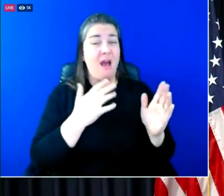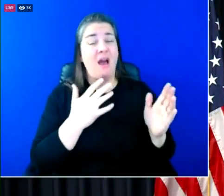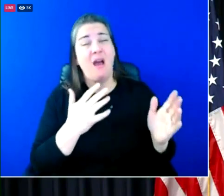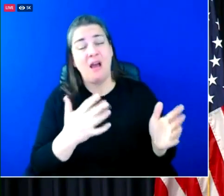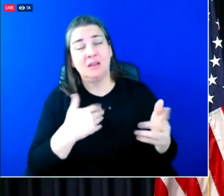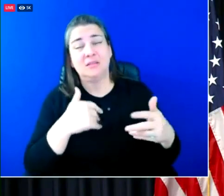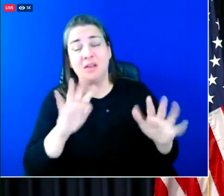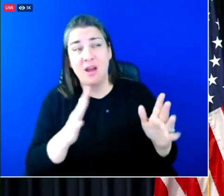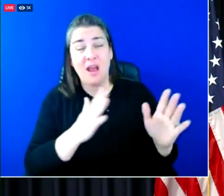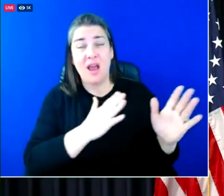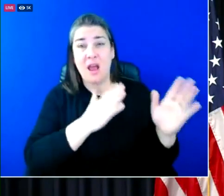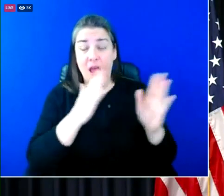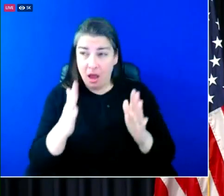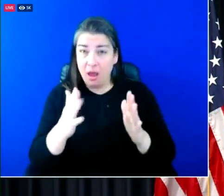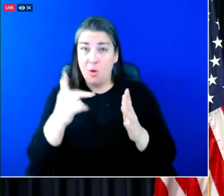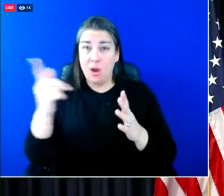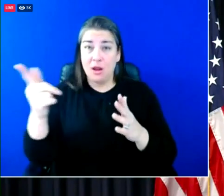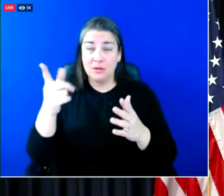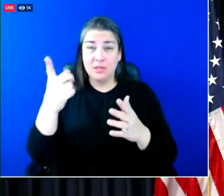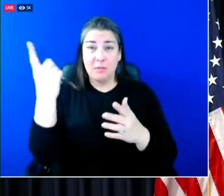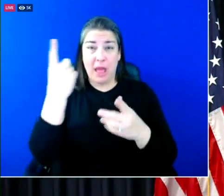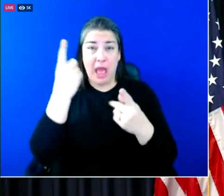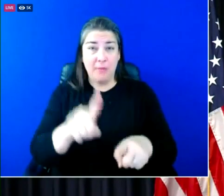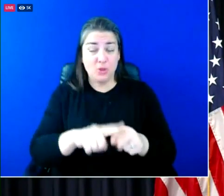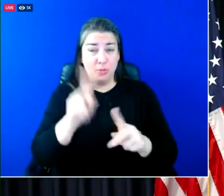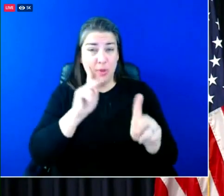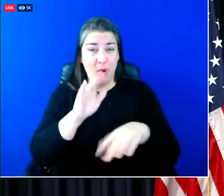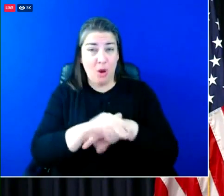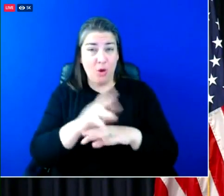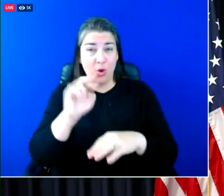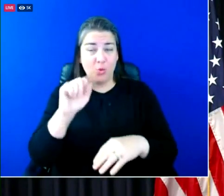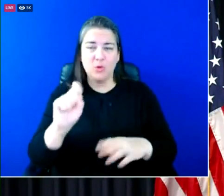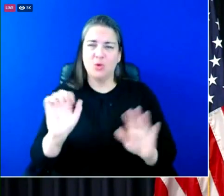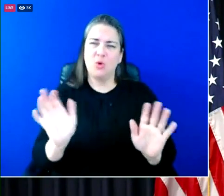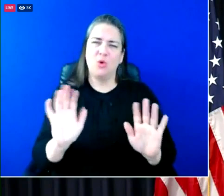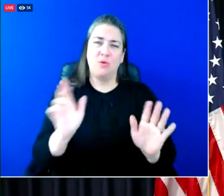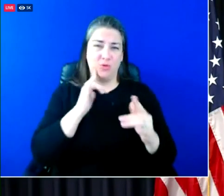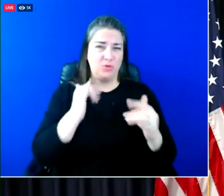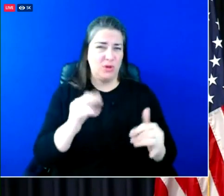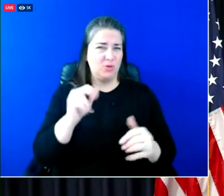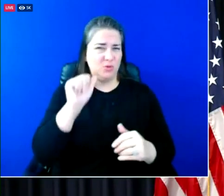on the roads this afternoon or tomorrow morning. We've gotten really good at